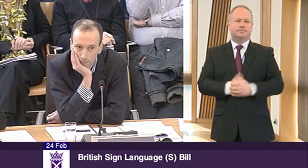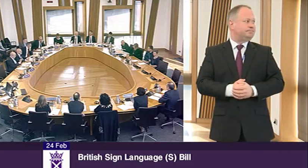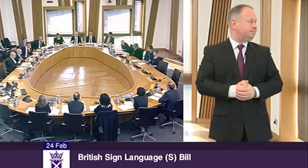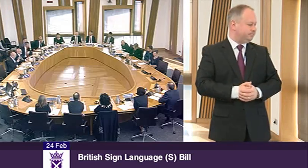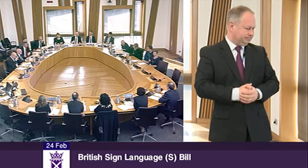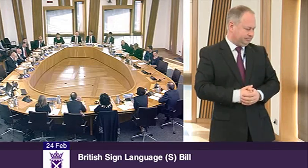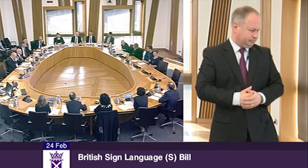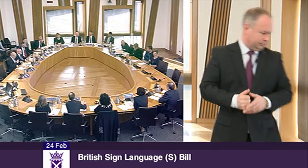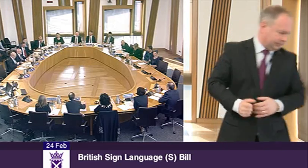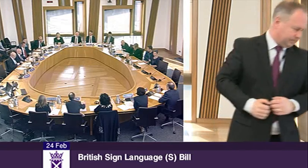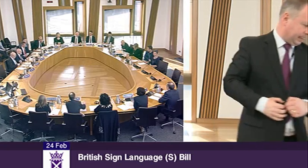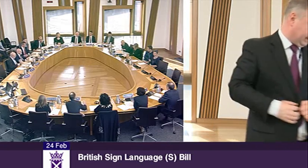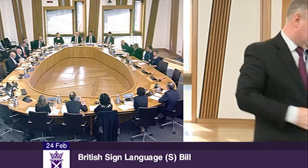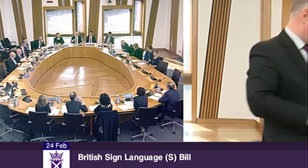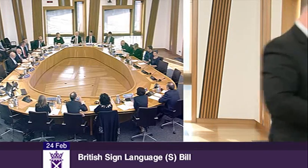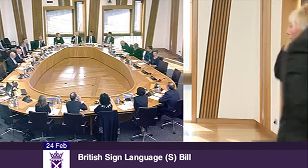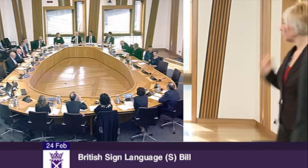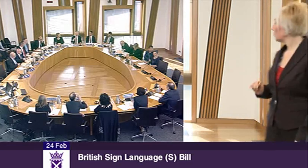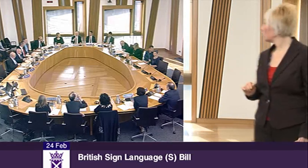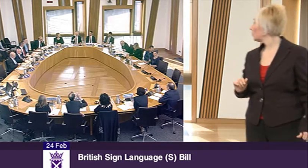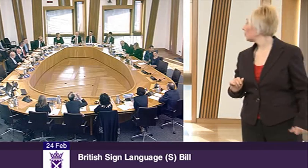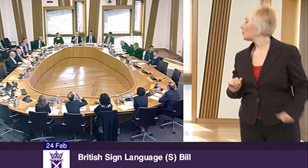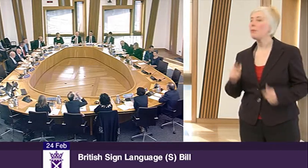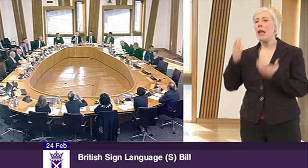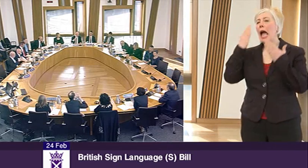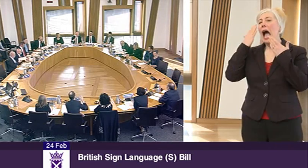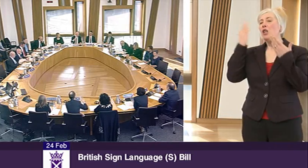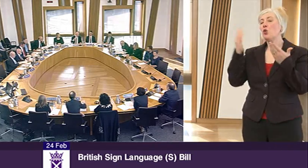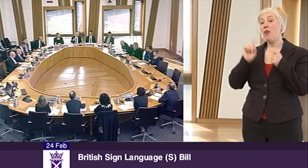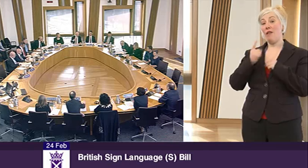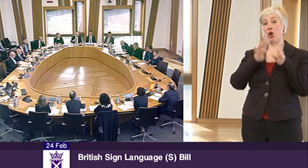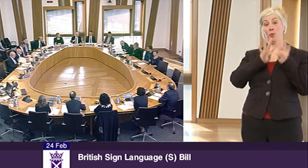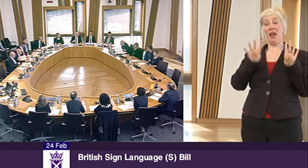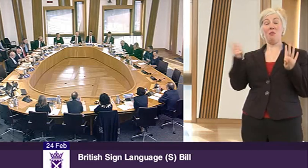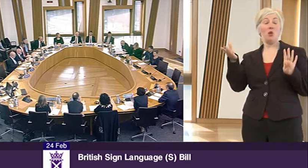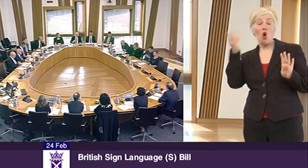we had the detail. The Convener: I do not know whether you were in the room for the session with the first